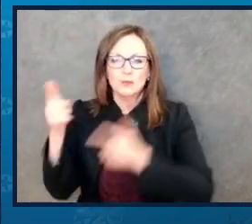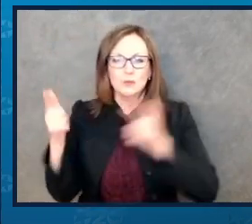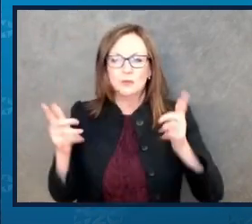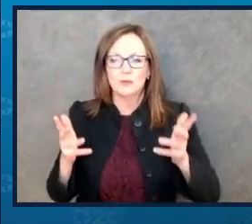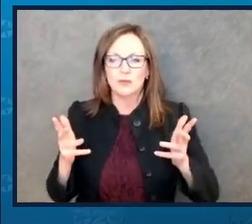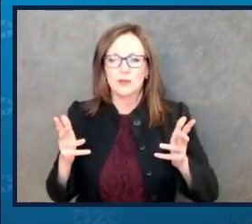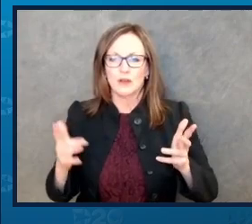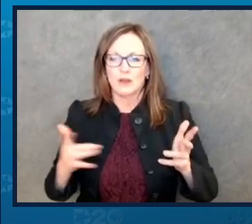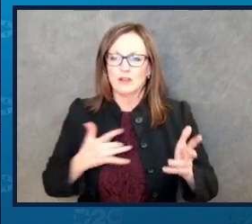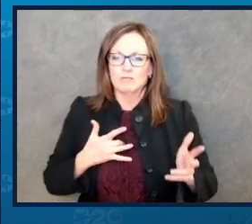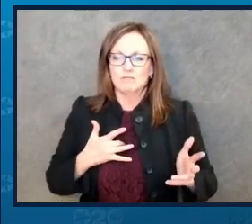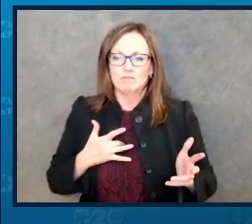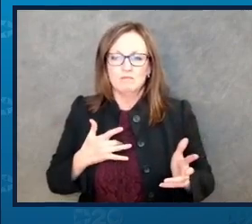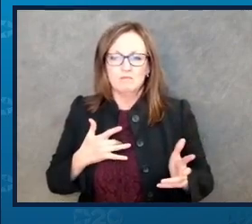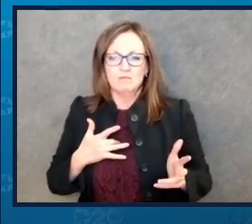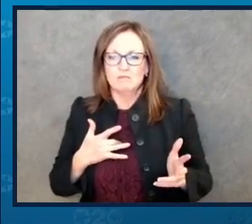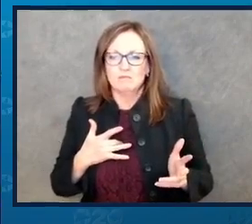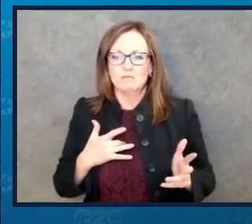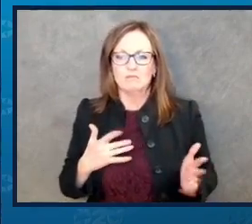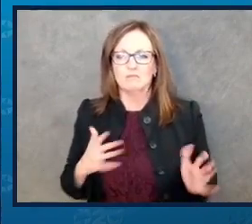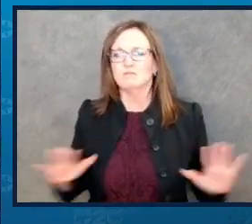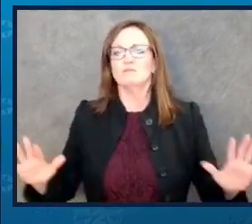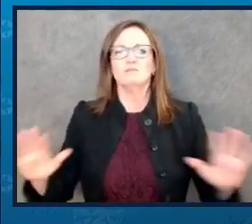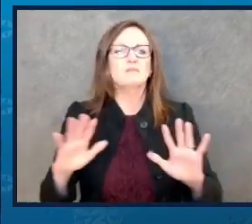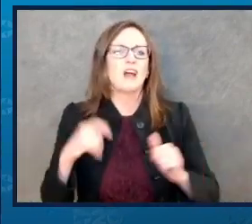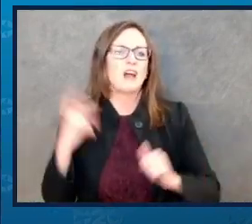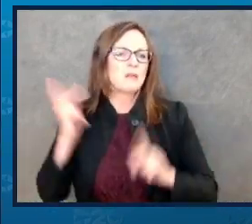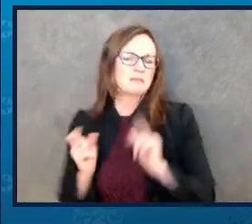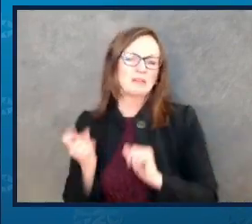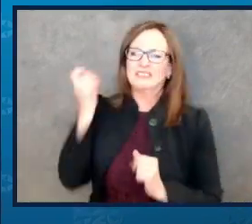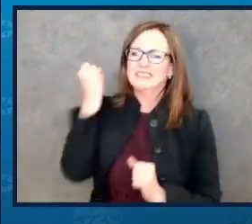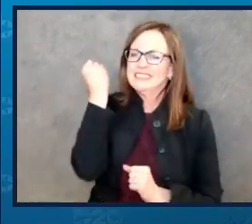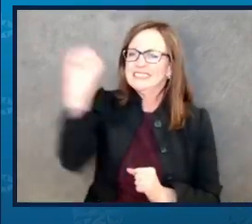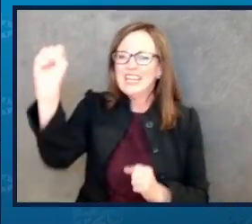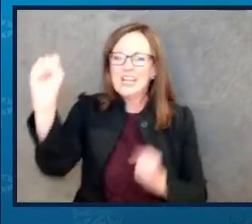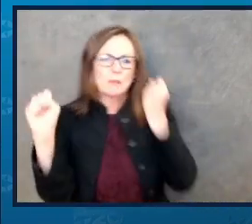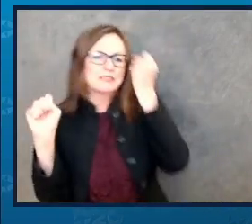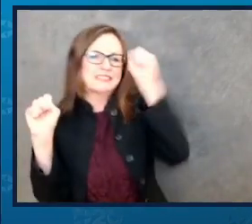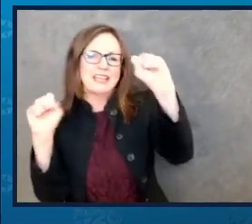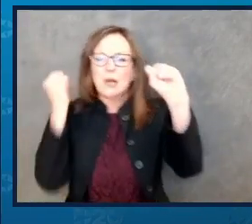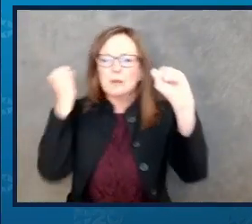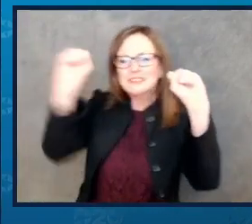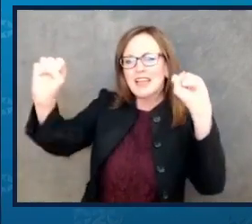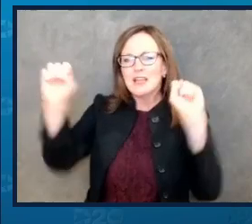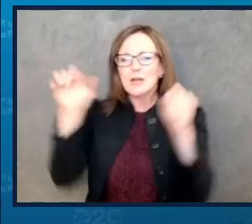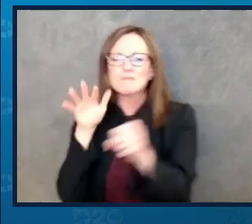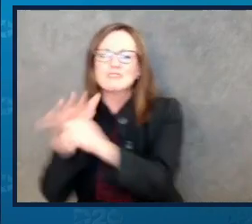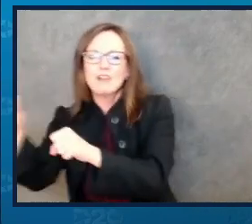HERE, UNTIL WE SAY I CAN'T DO THIS ANY MORE SNIP CAN'T SIT BY AND WATCH THE NEWS TREAT THE